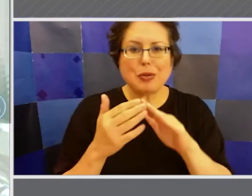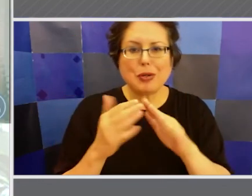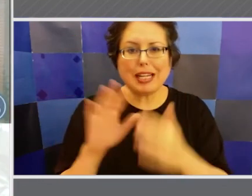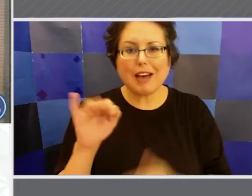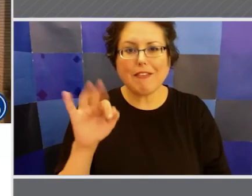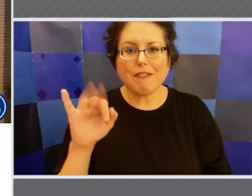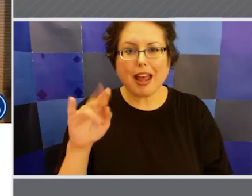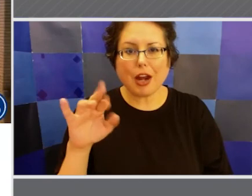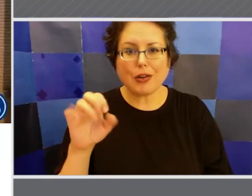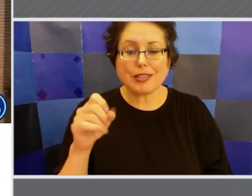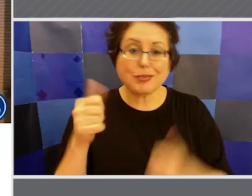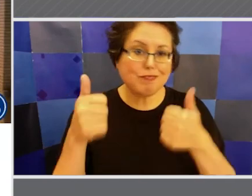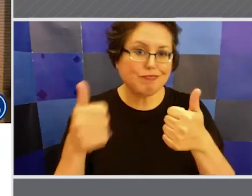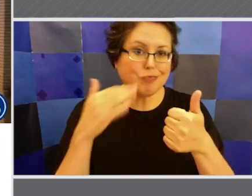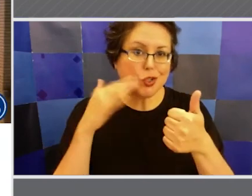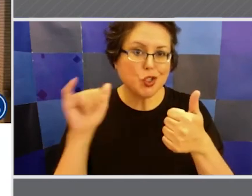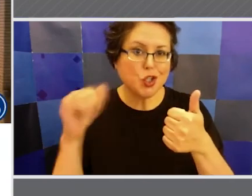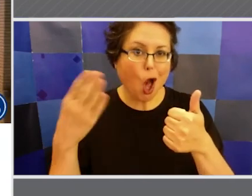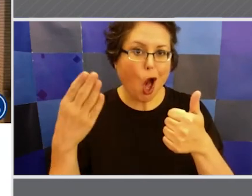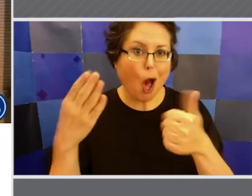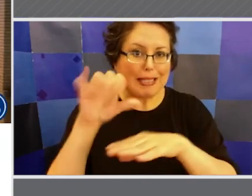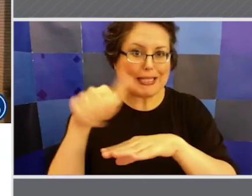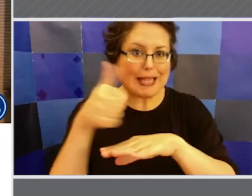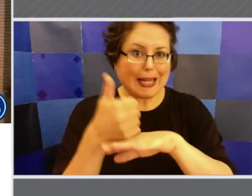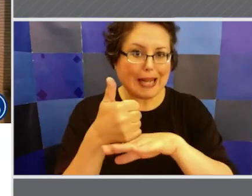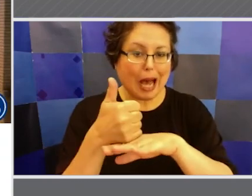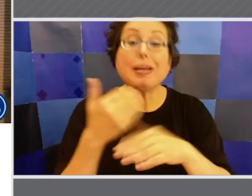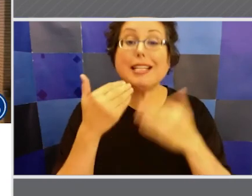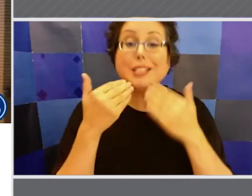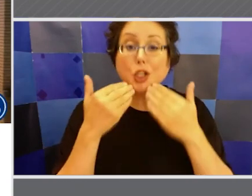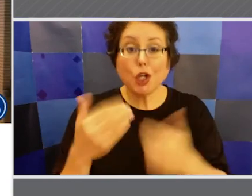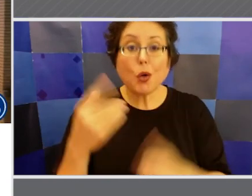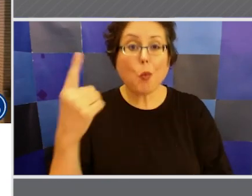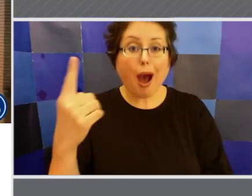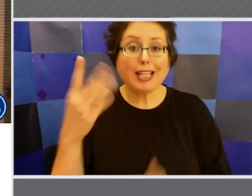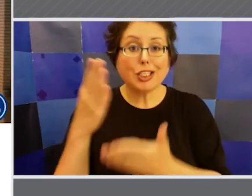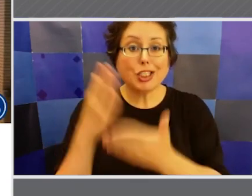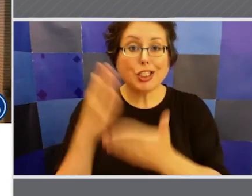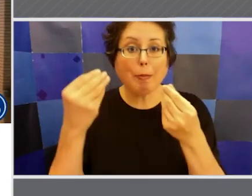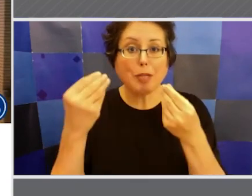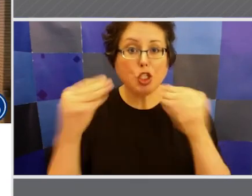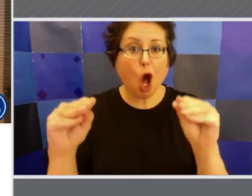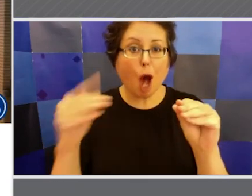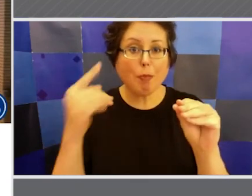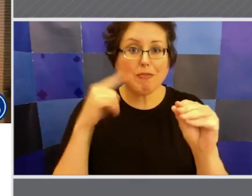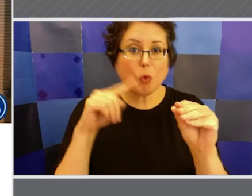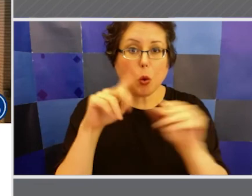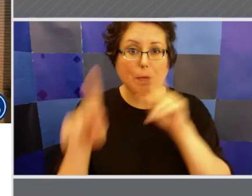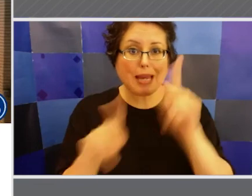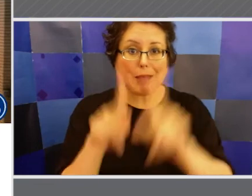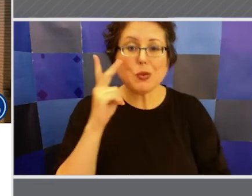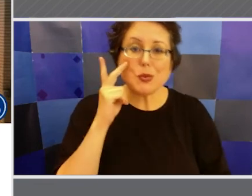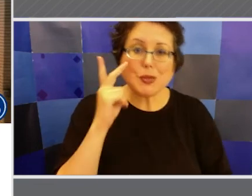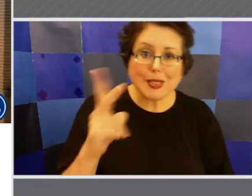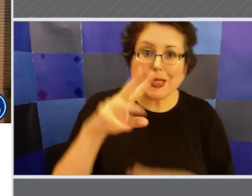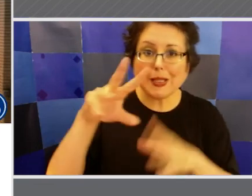Affairs, both represented on this call did an excellent job with this, it's become a great one stop shop for residents to be able to figure out what's going on in